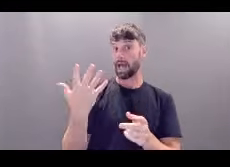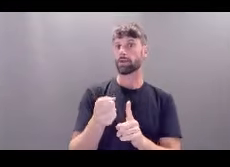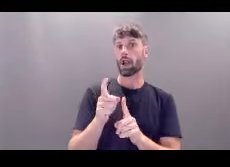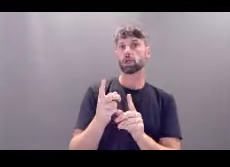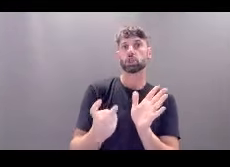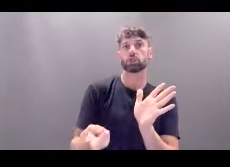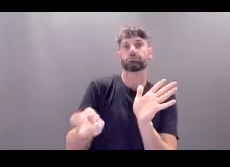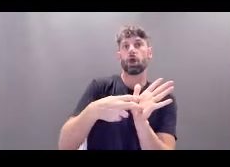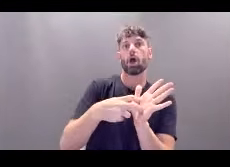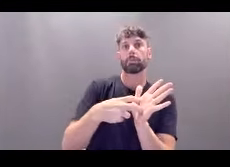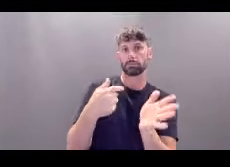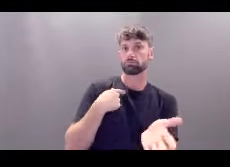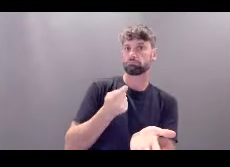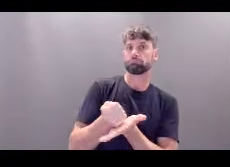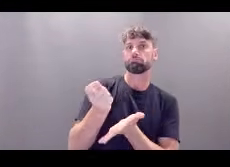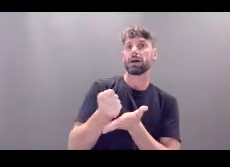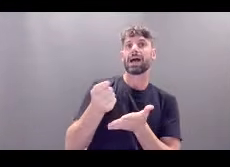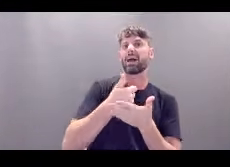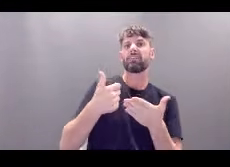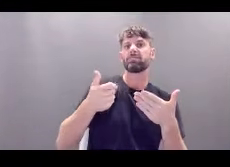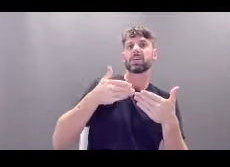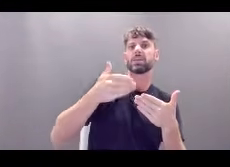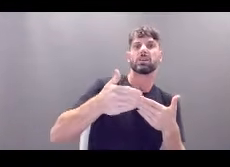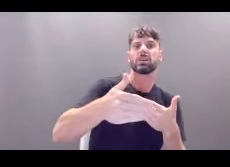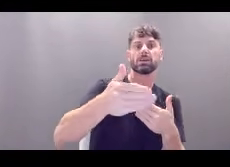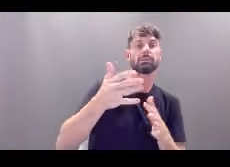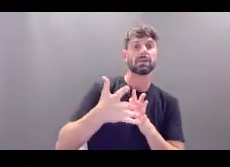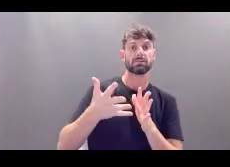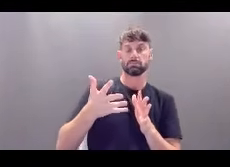may lead to purchases or alternative product choices.